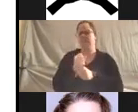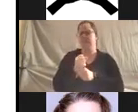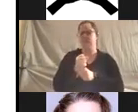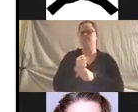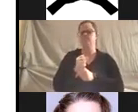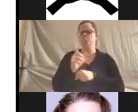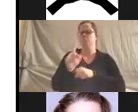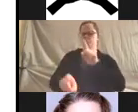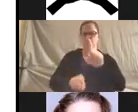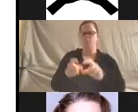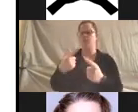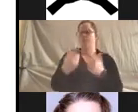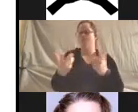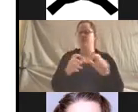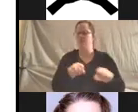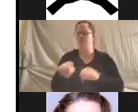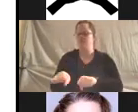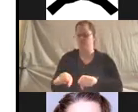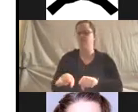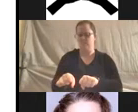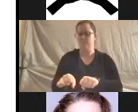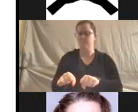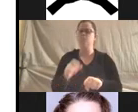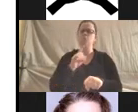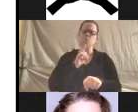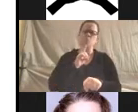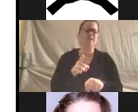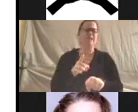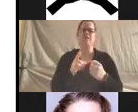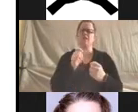and to really not be discouraged